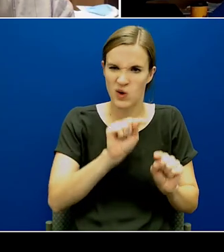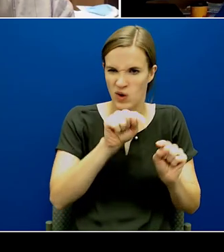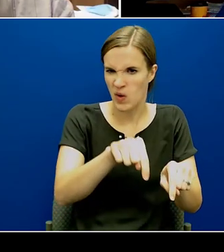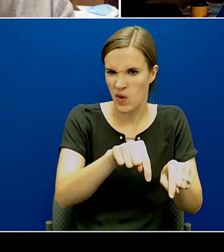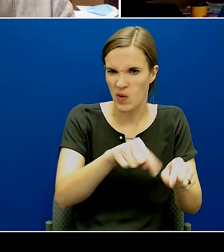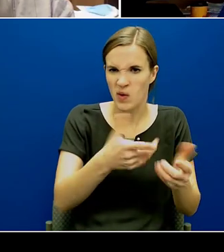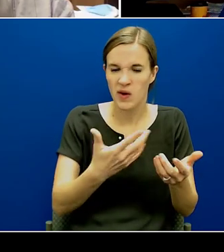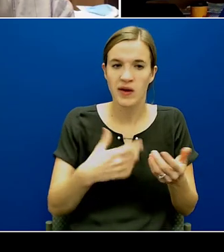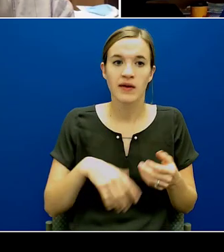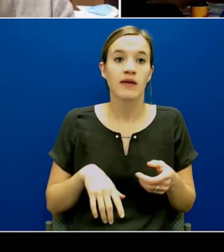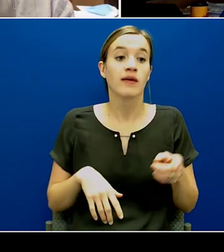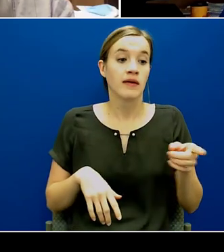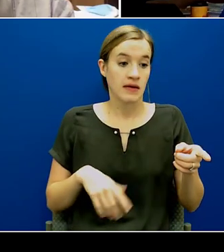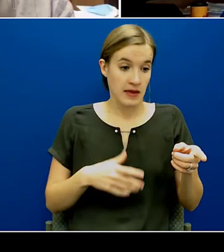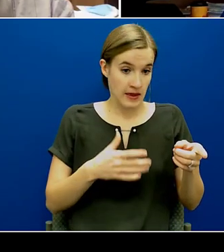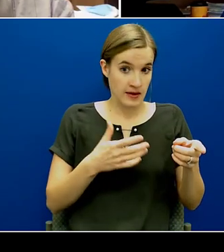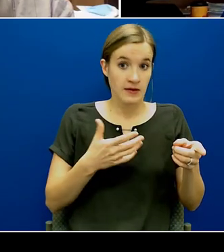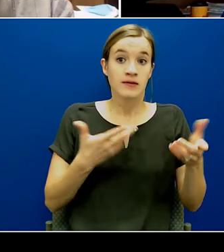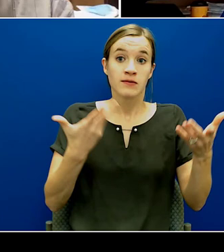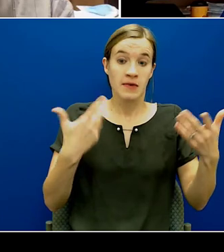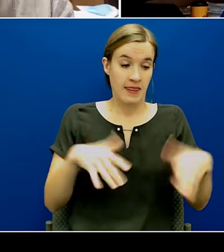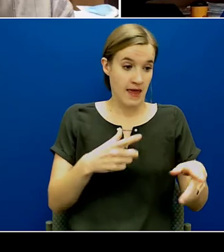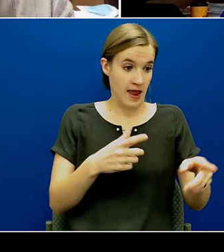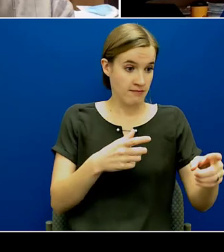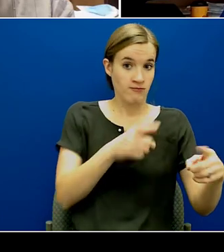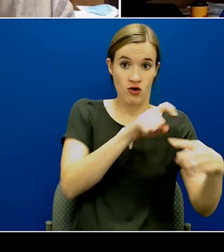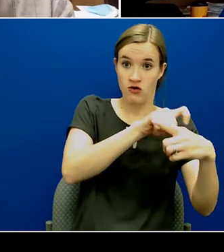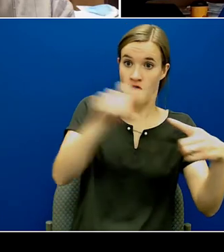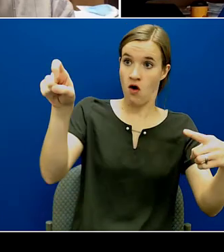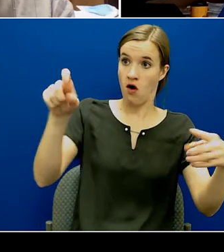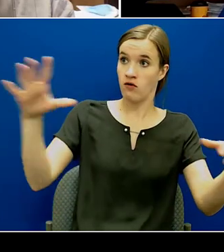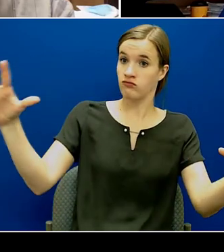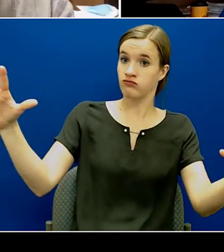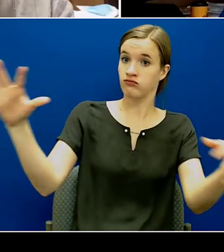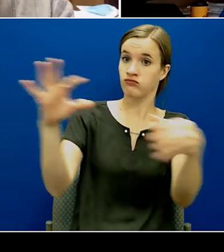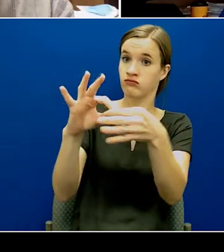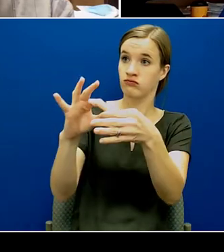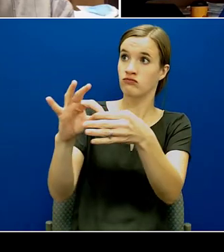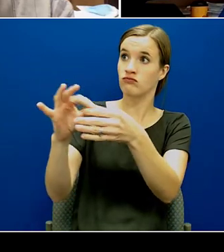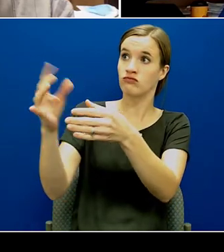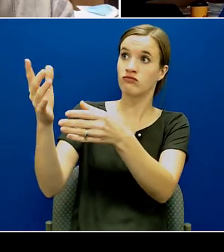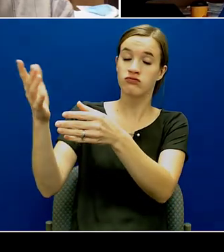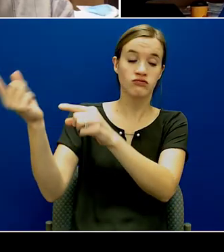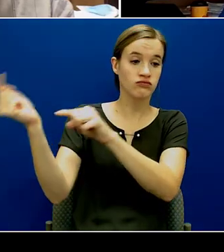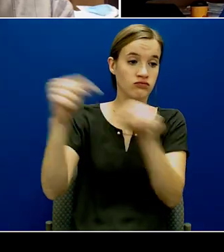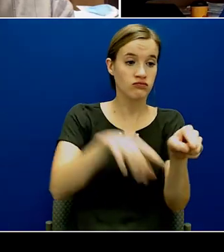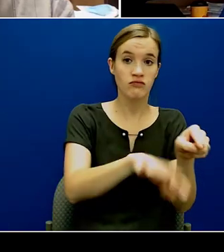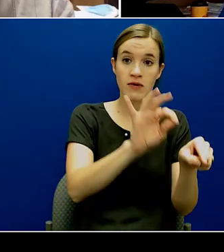we find that people are telling us all the time that without this card, they wouldn't be